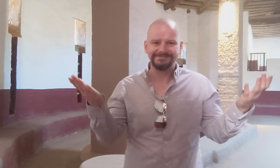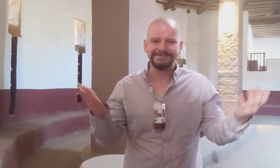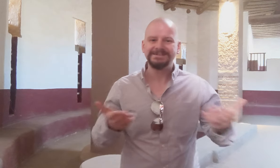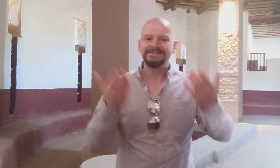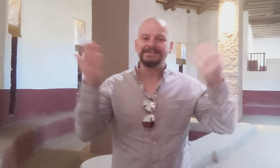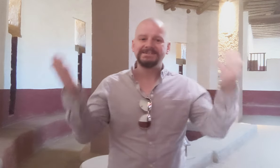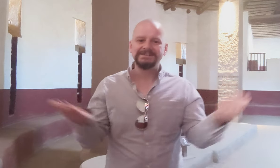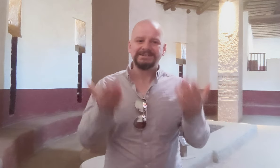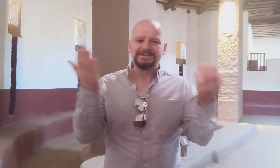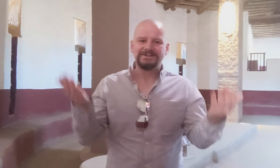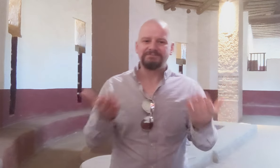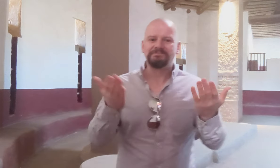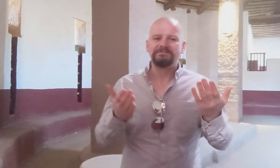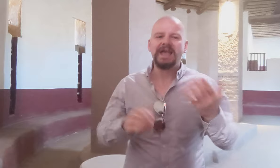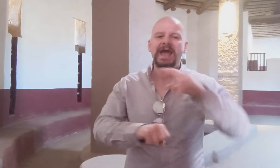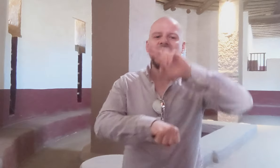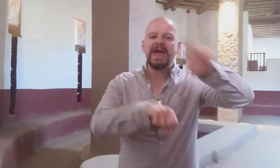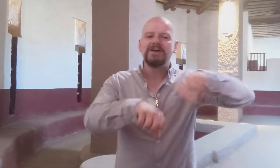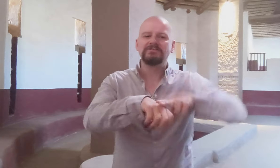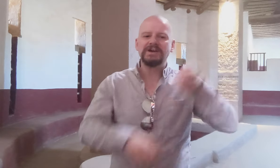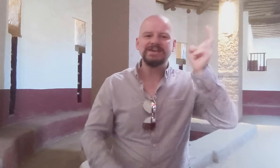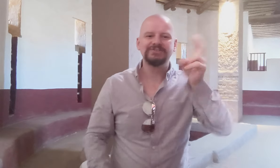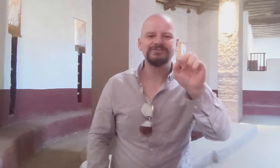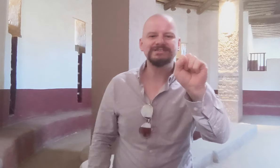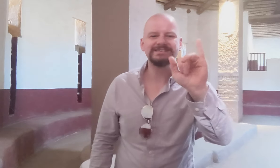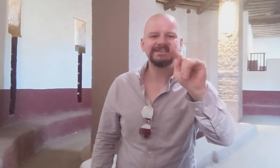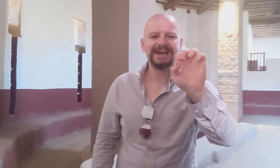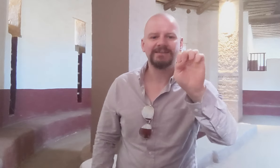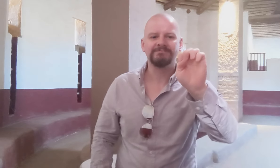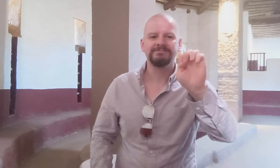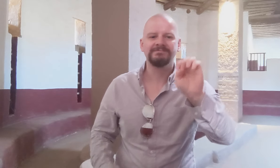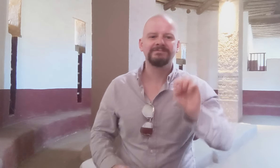Here is a national historic site.